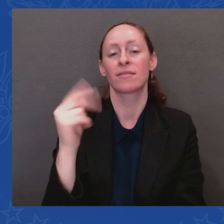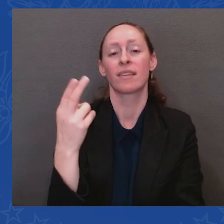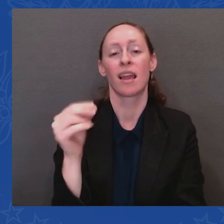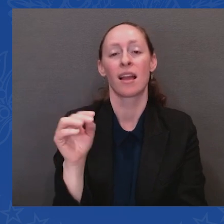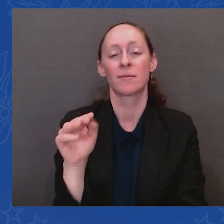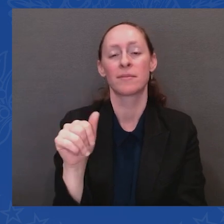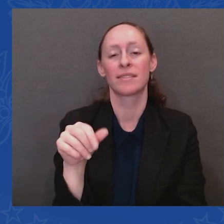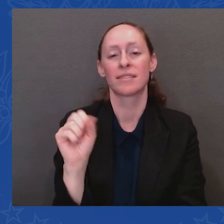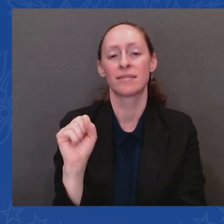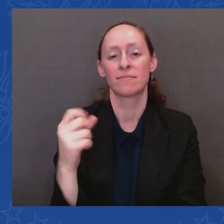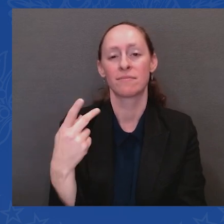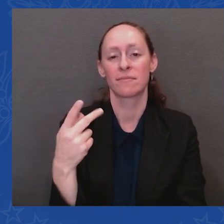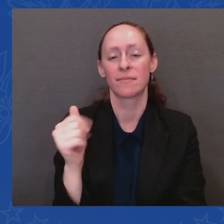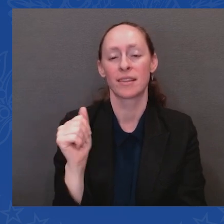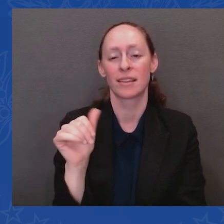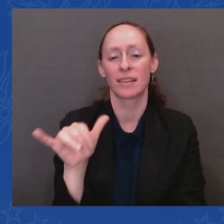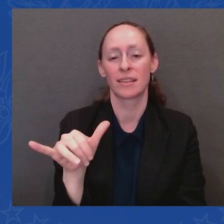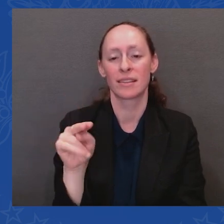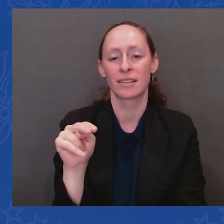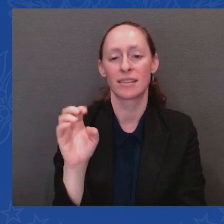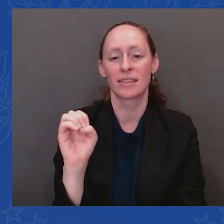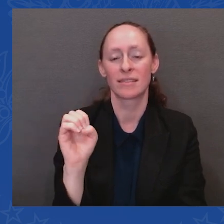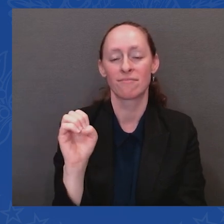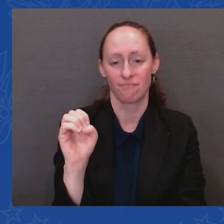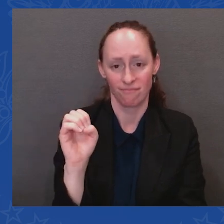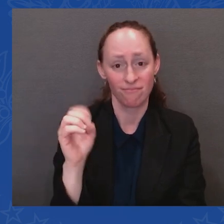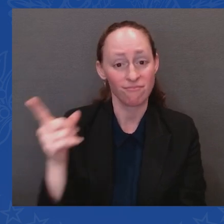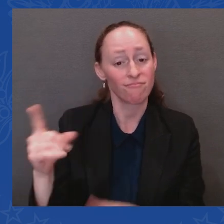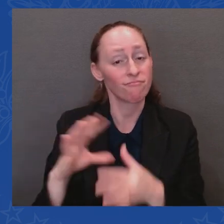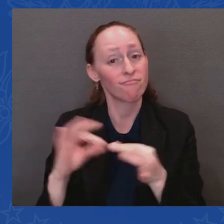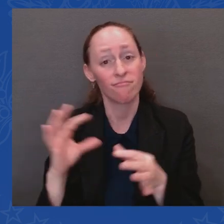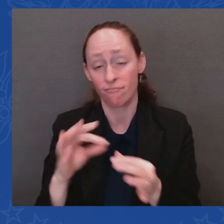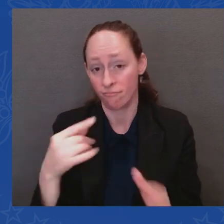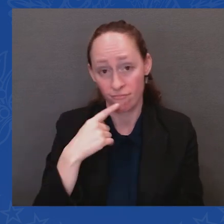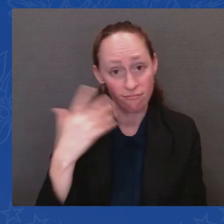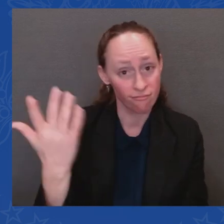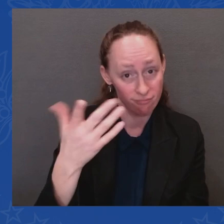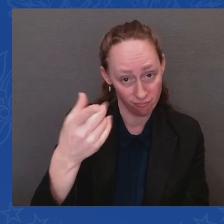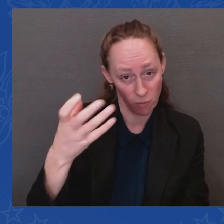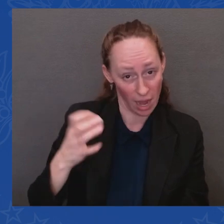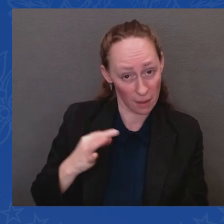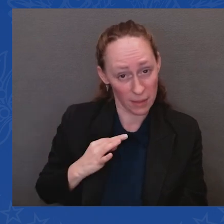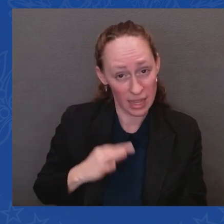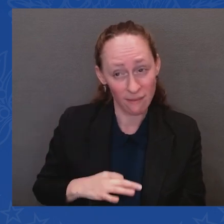must undergo the fatigue of supporting it. So I stand in this solemn place,